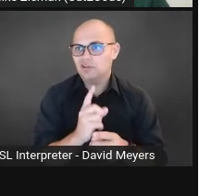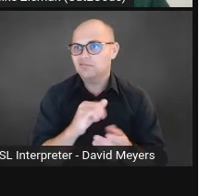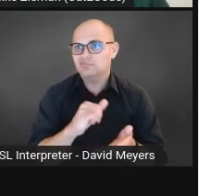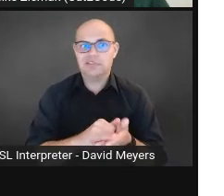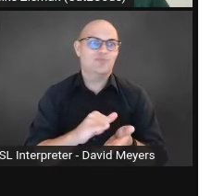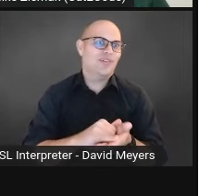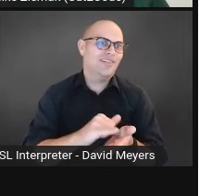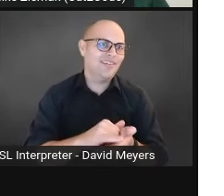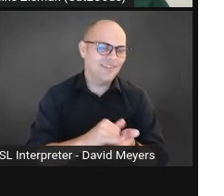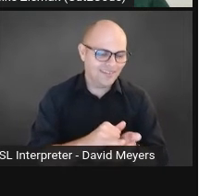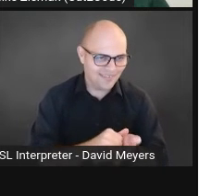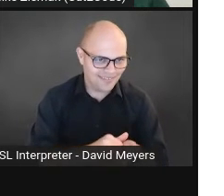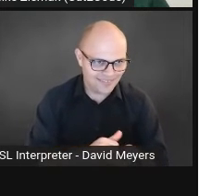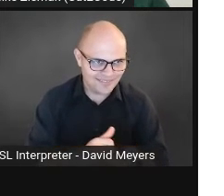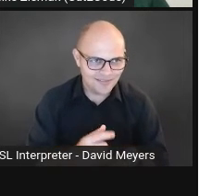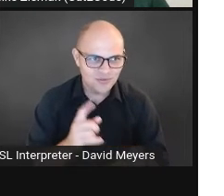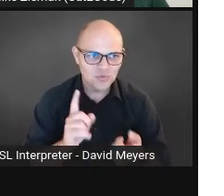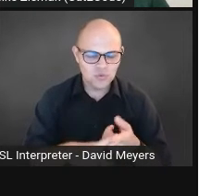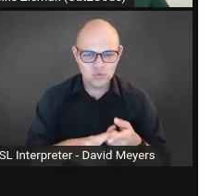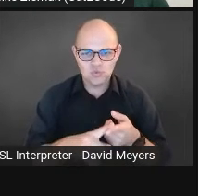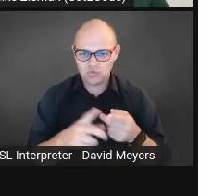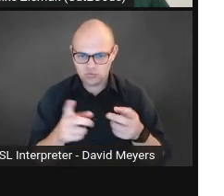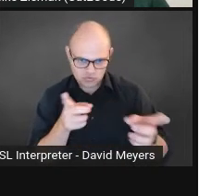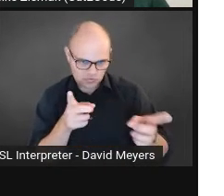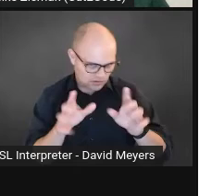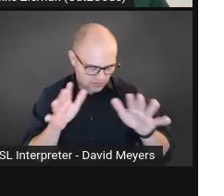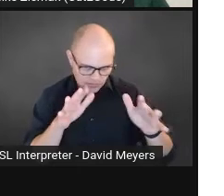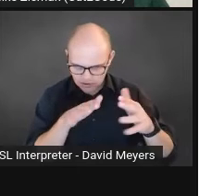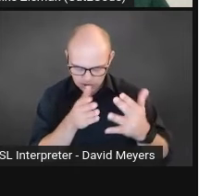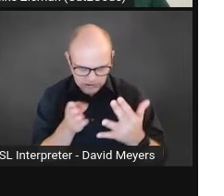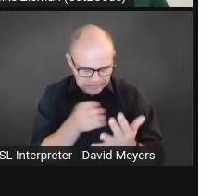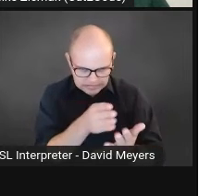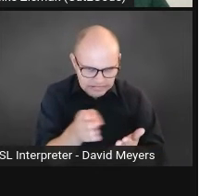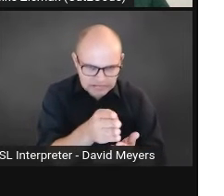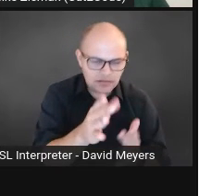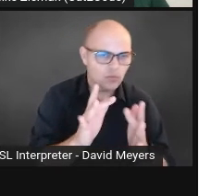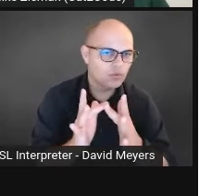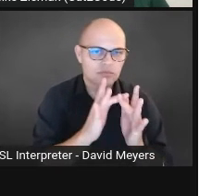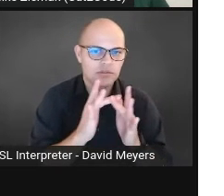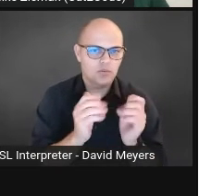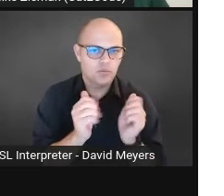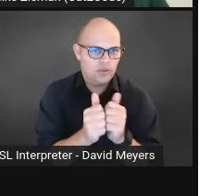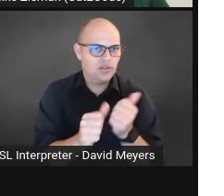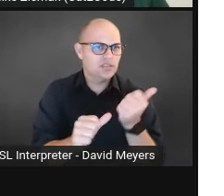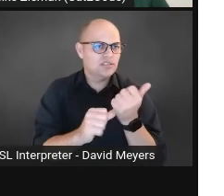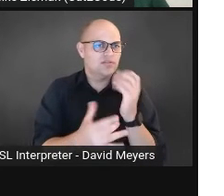to navigate website of using assistive technologies and many images.